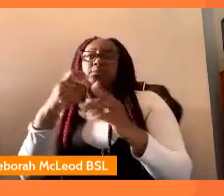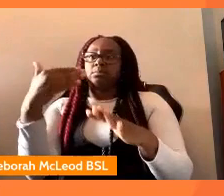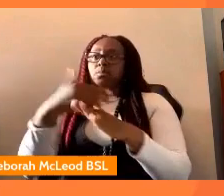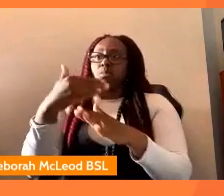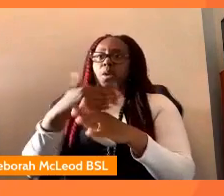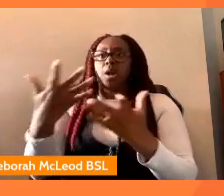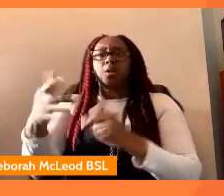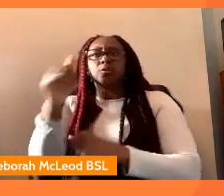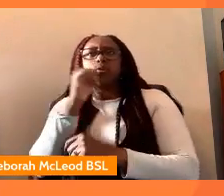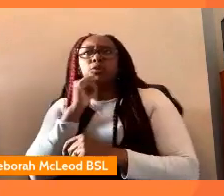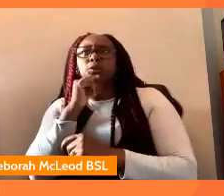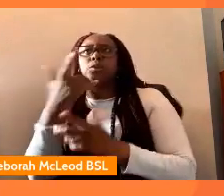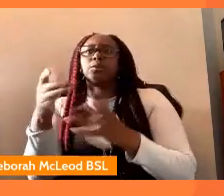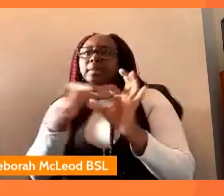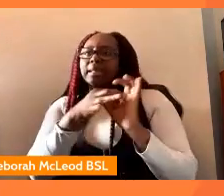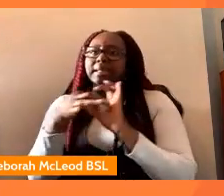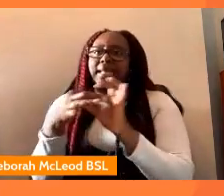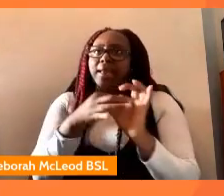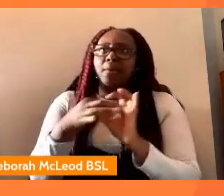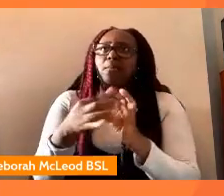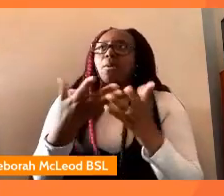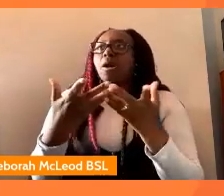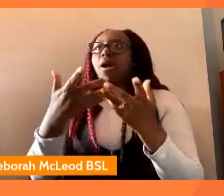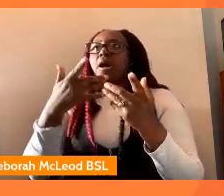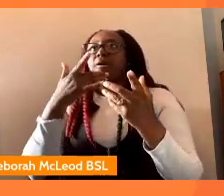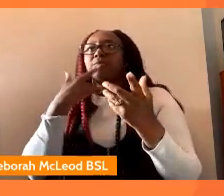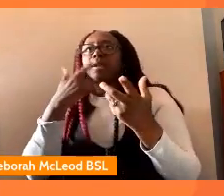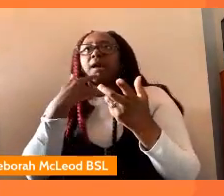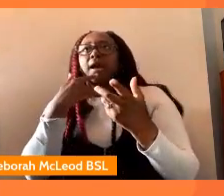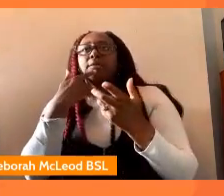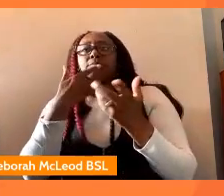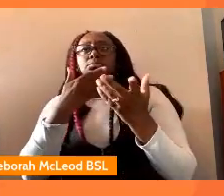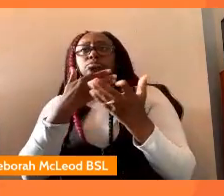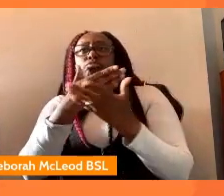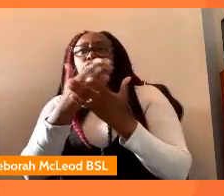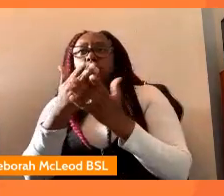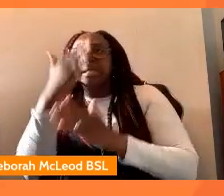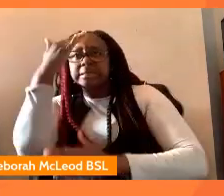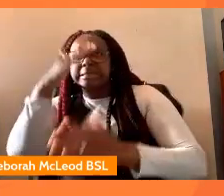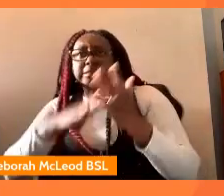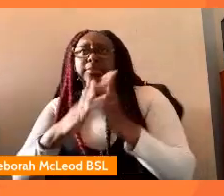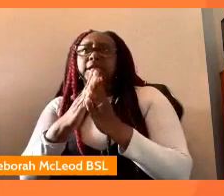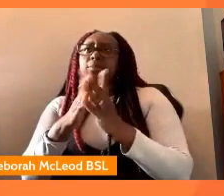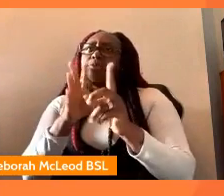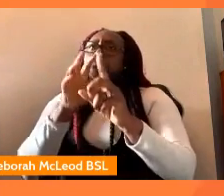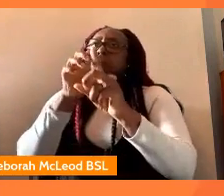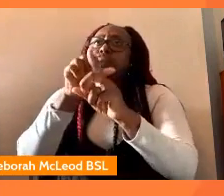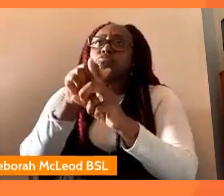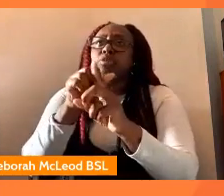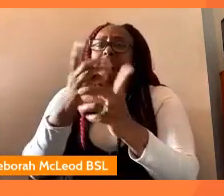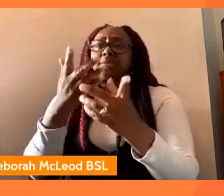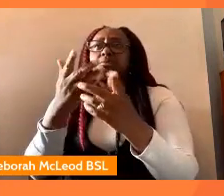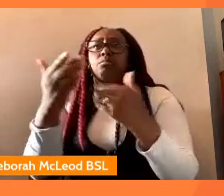To use existing networks to boost their messages, share experiences and enrich more lives.